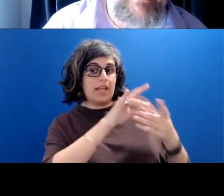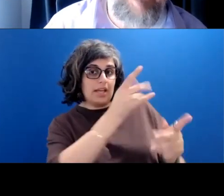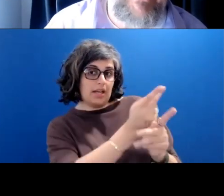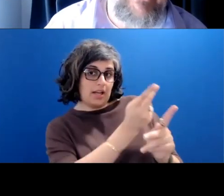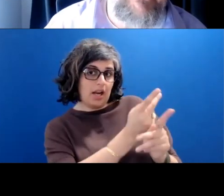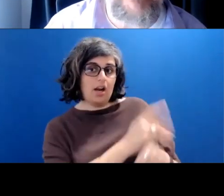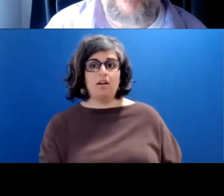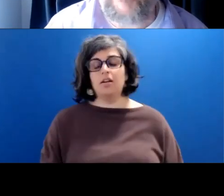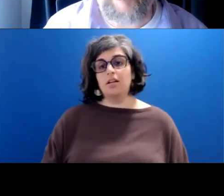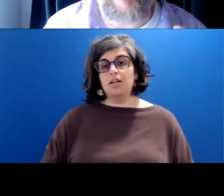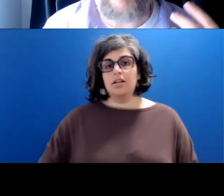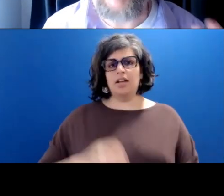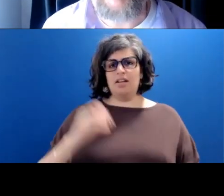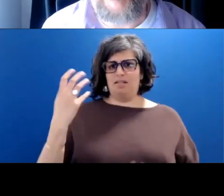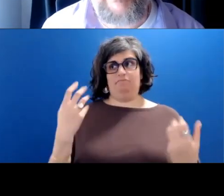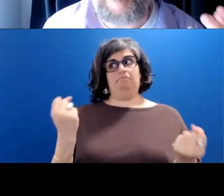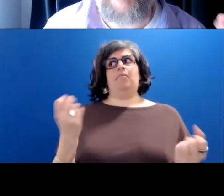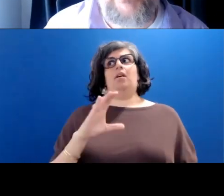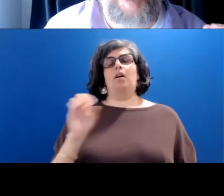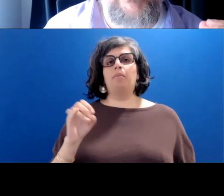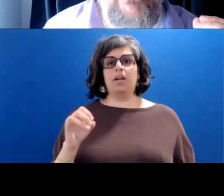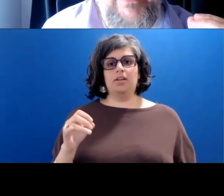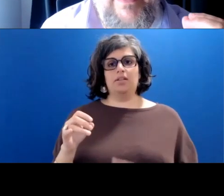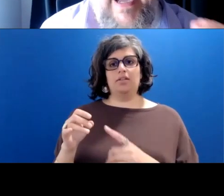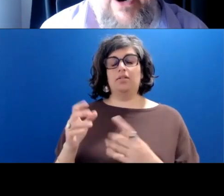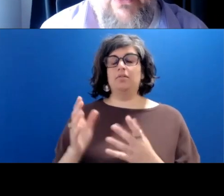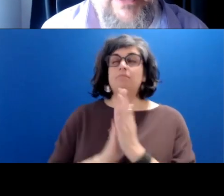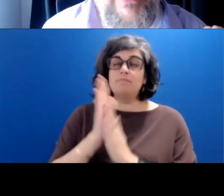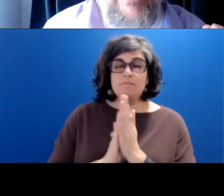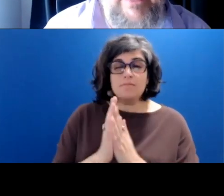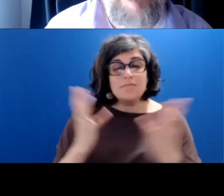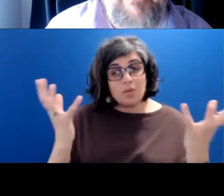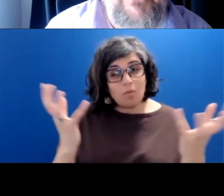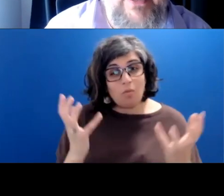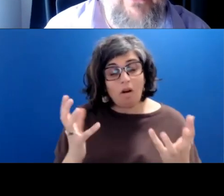And many companies, again, are kind of easy, eager to outreach and let people know,